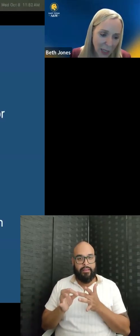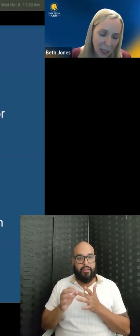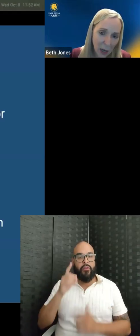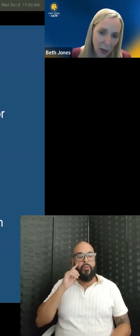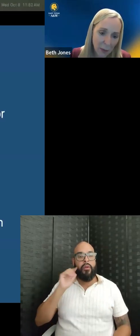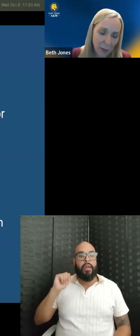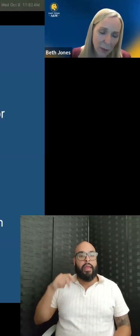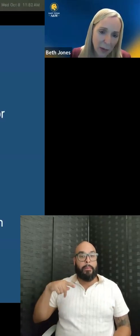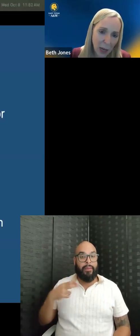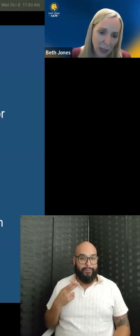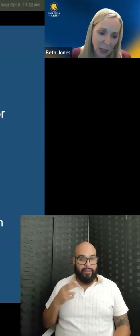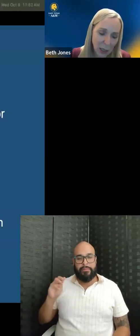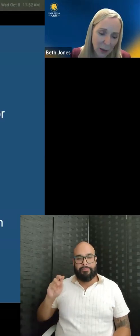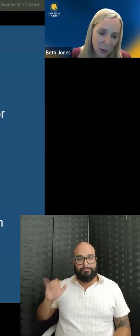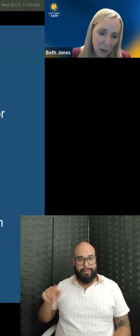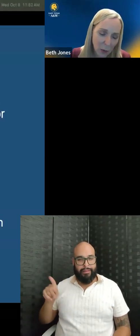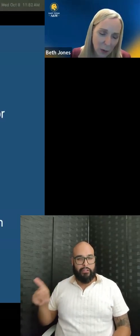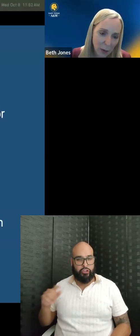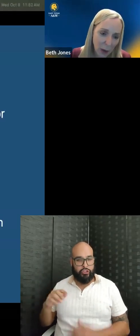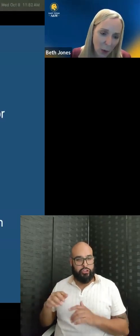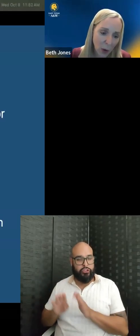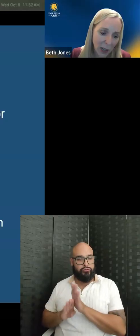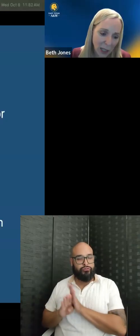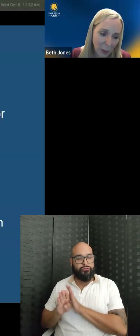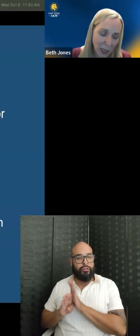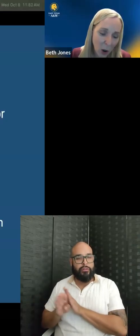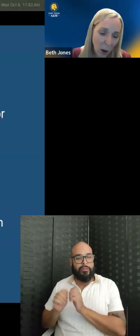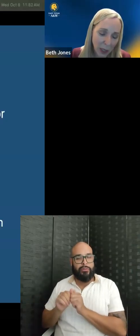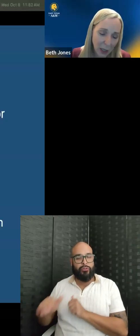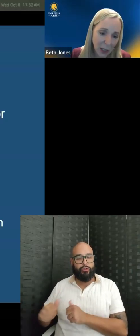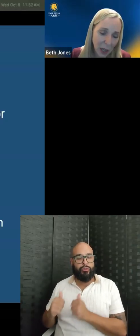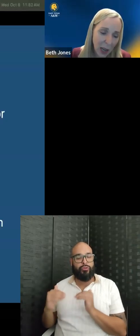And it's organized by topics.